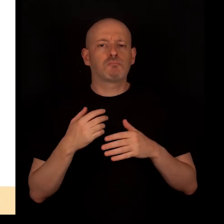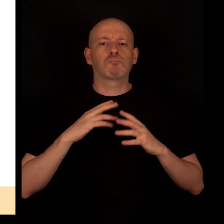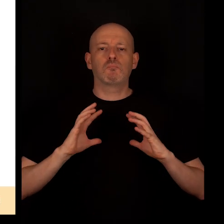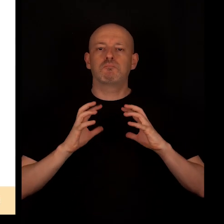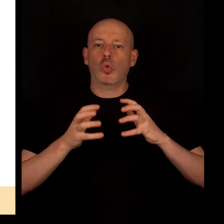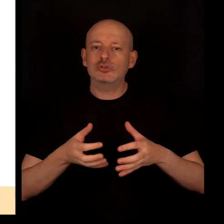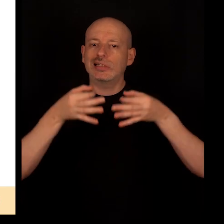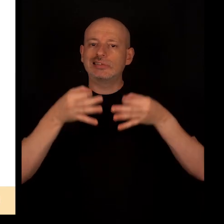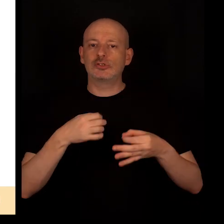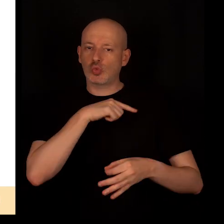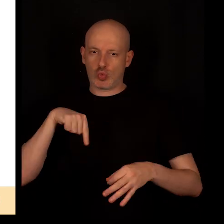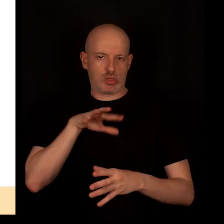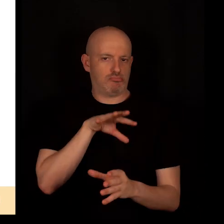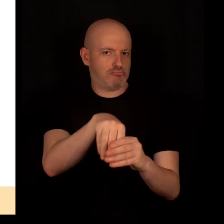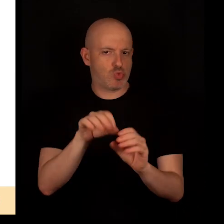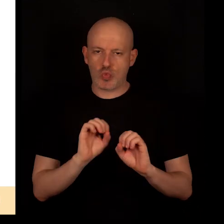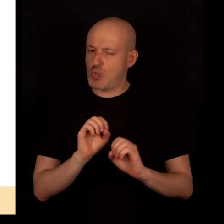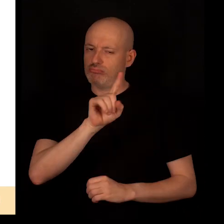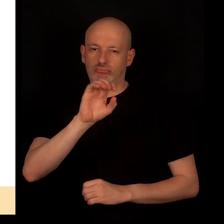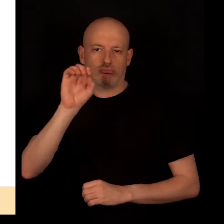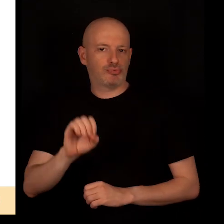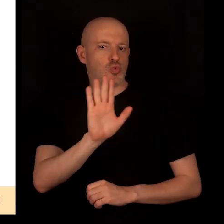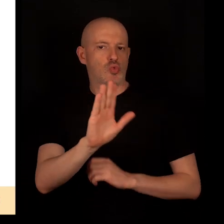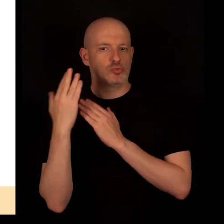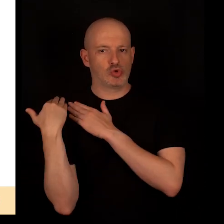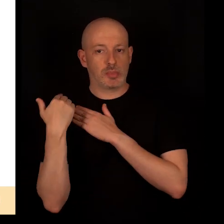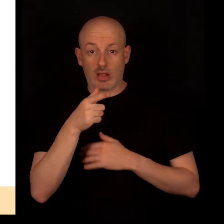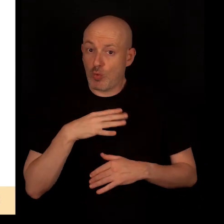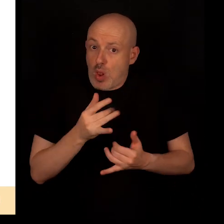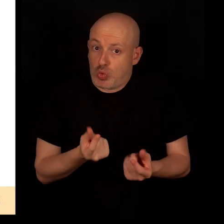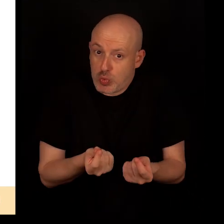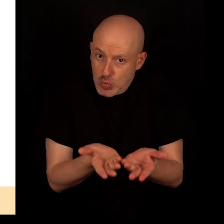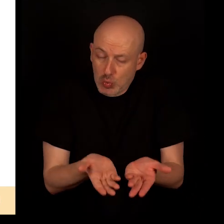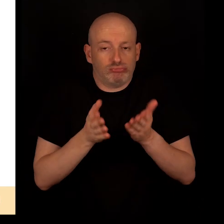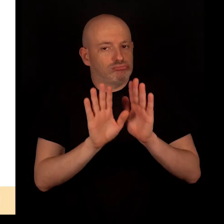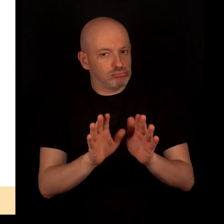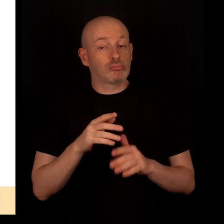We are not involved in this process and in this decision. This is really your responsibility, if you want to do it.